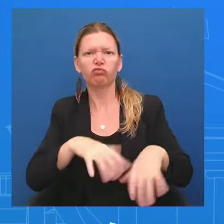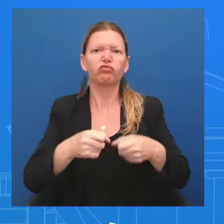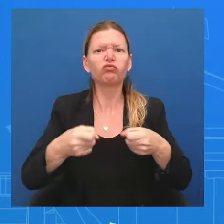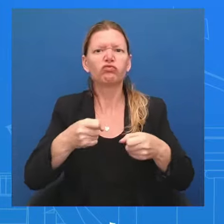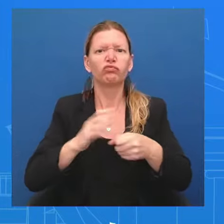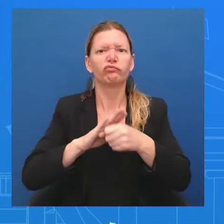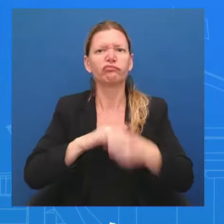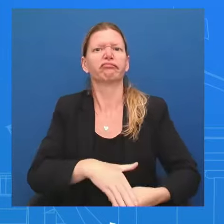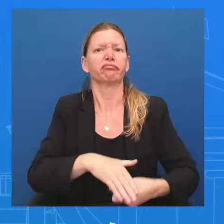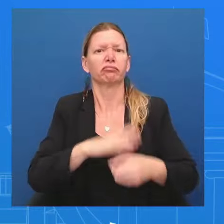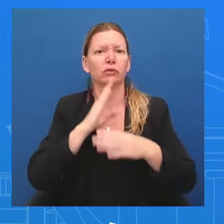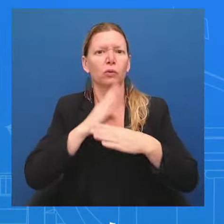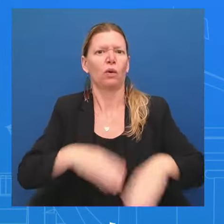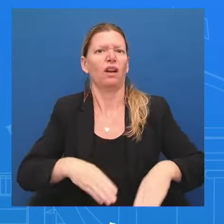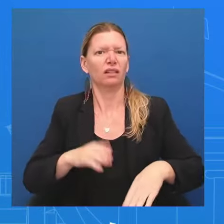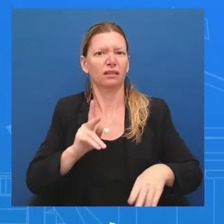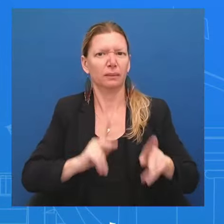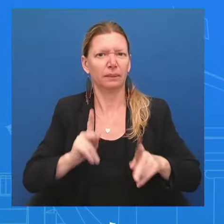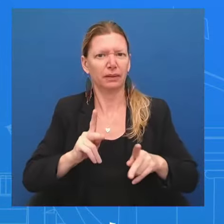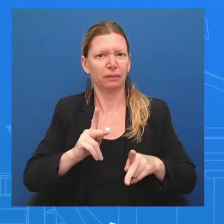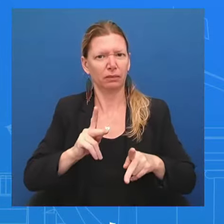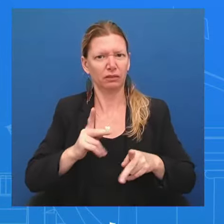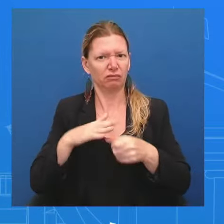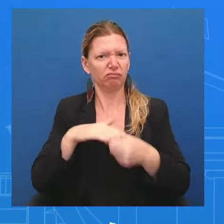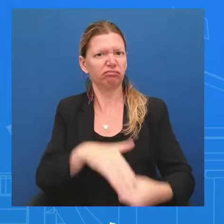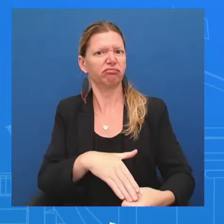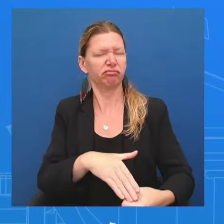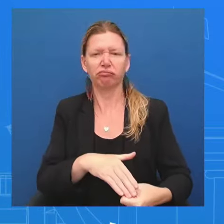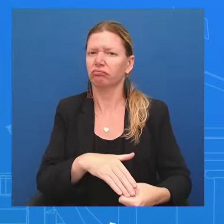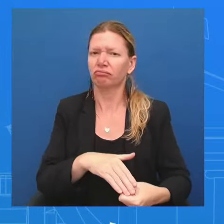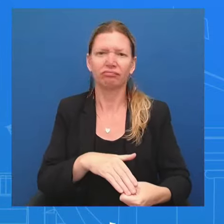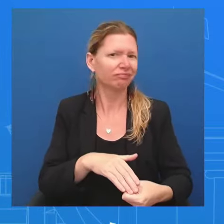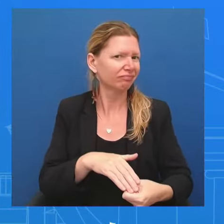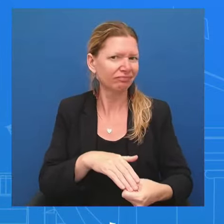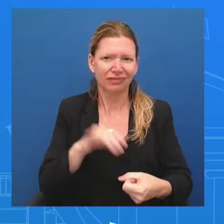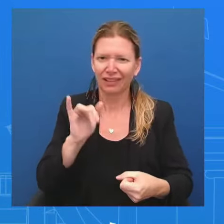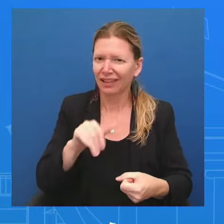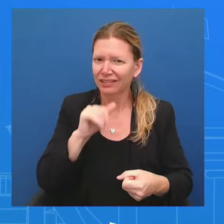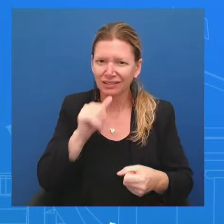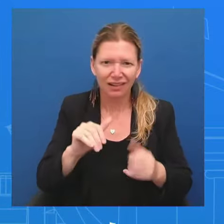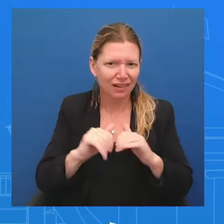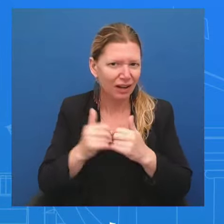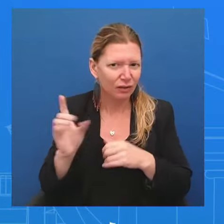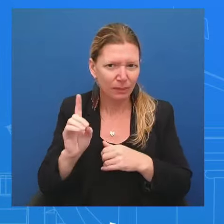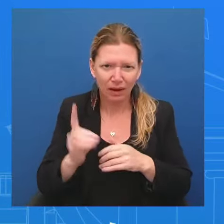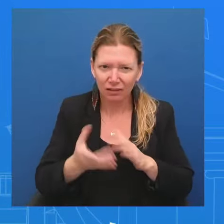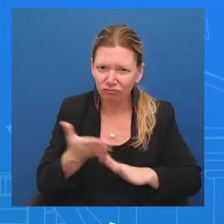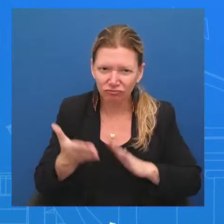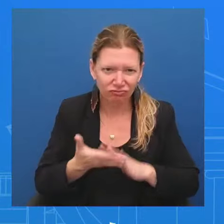It is not what democracies do. We are disappointed to see what has occurred.